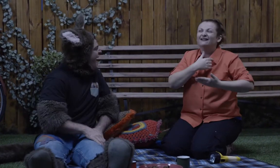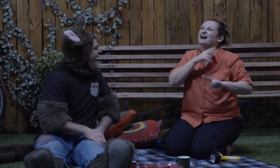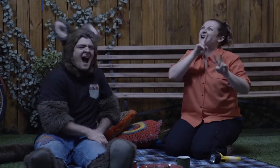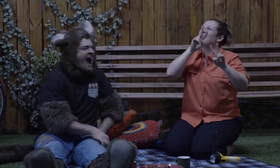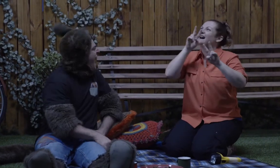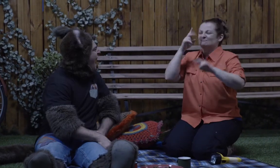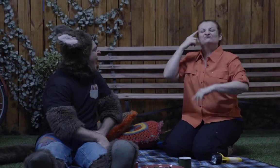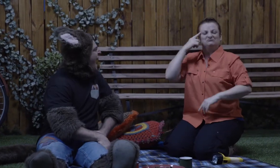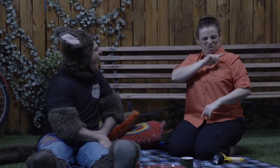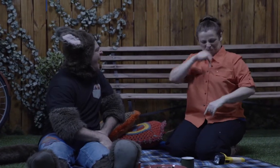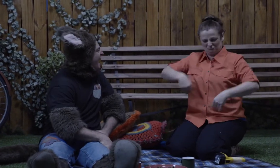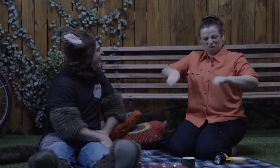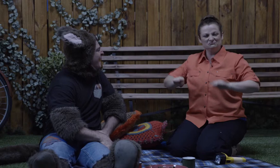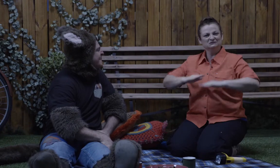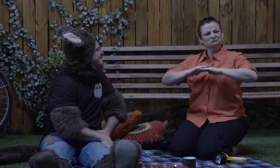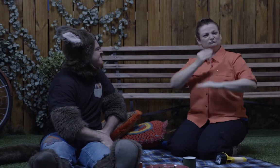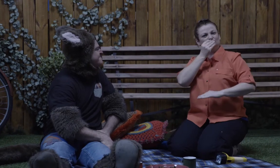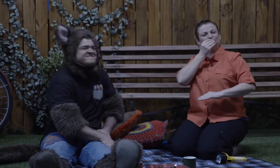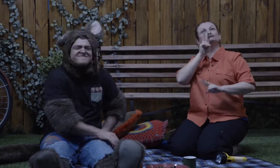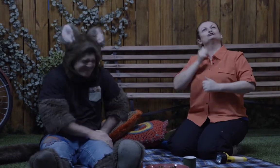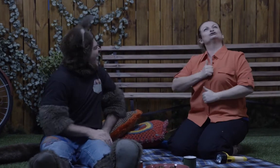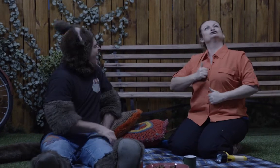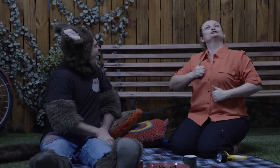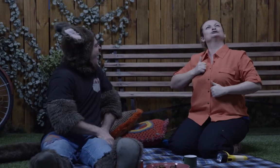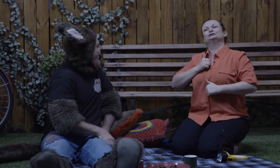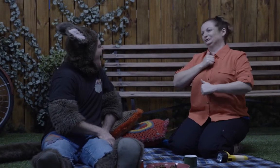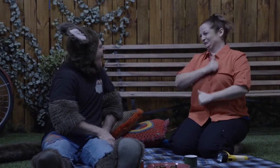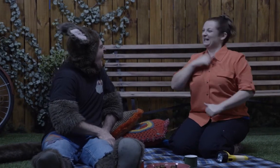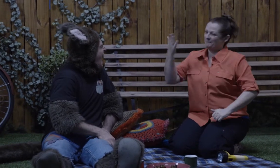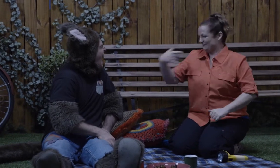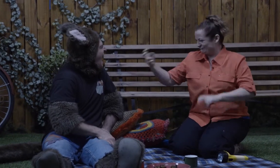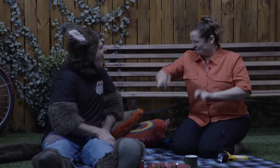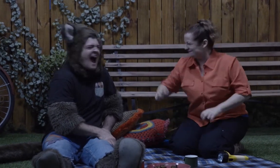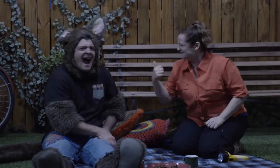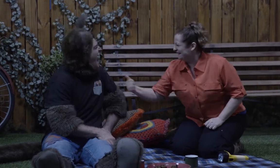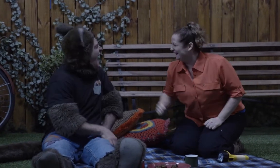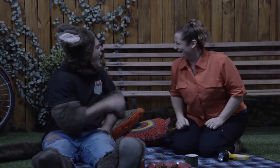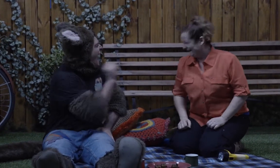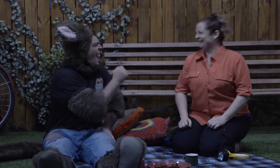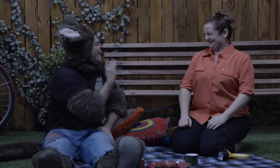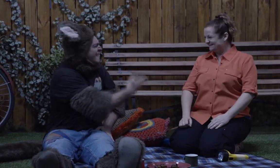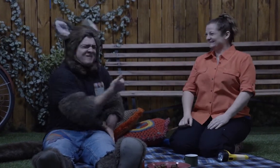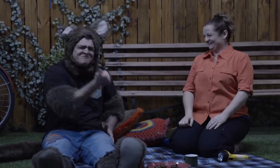I wanted to sit outside, have a drink and something to eat, and enjoy the stars. Possum's joined me too.